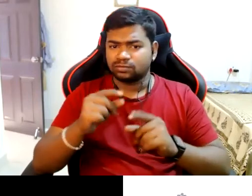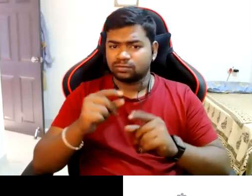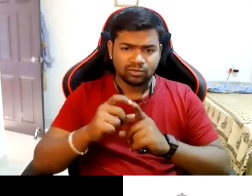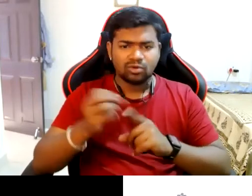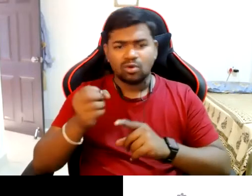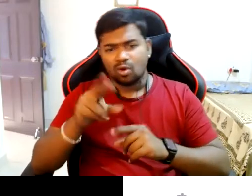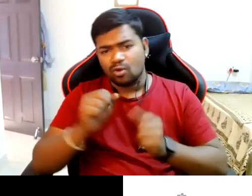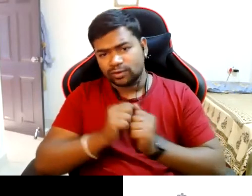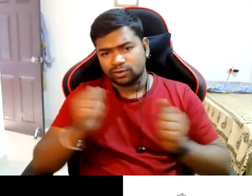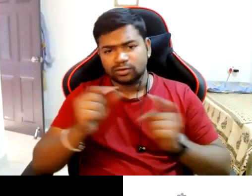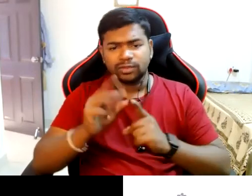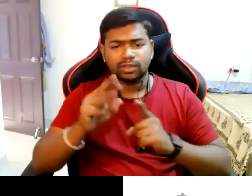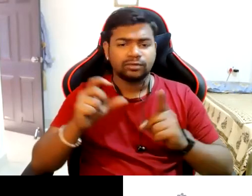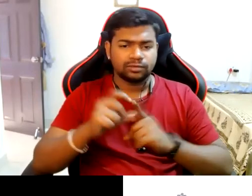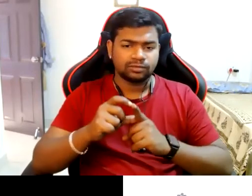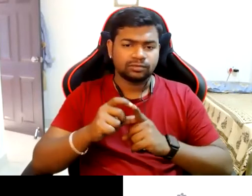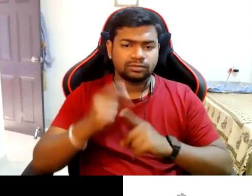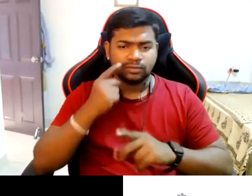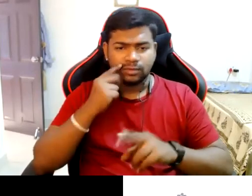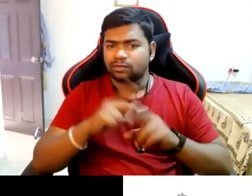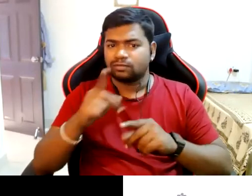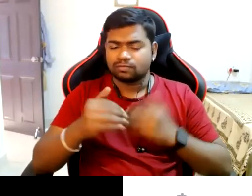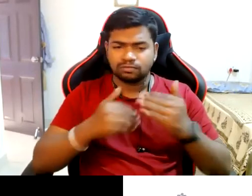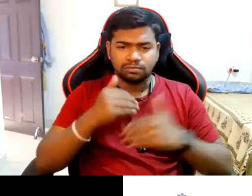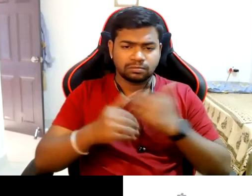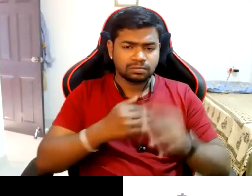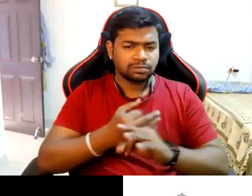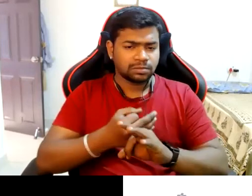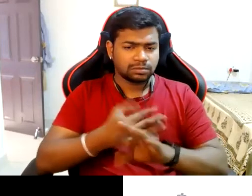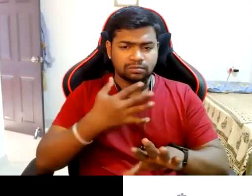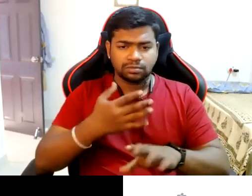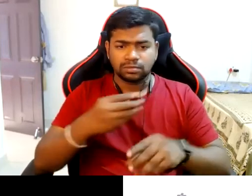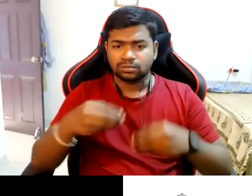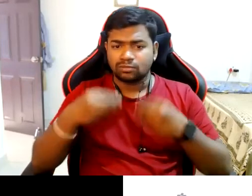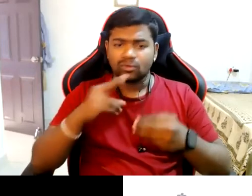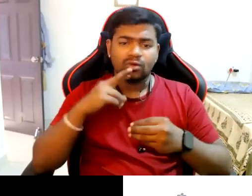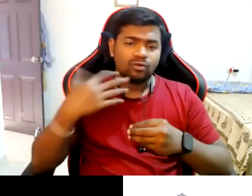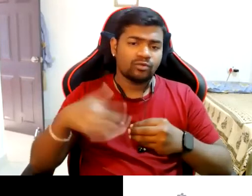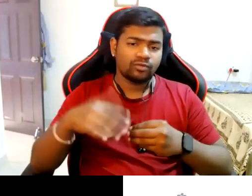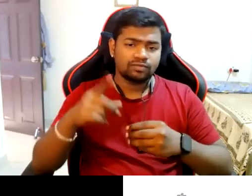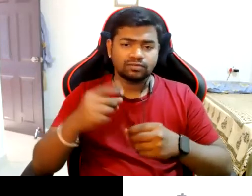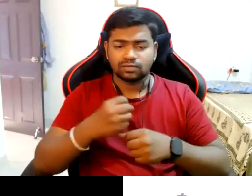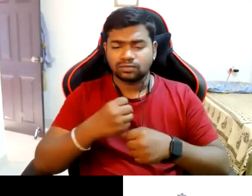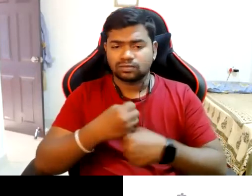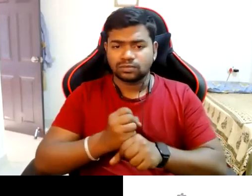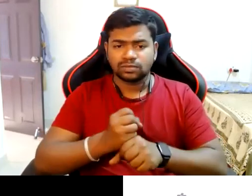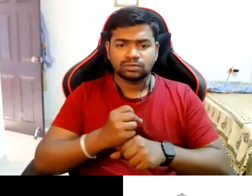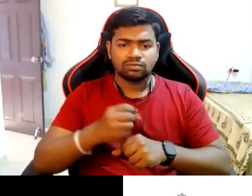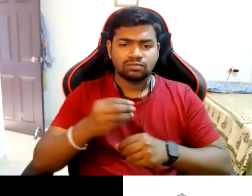Without disability, if you persue excellence, you can deliver value if you create good things.